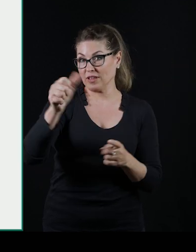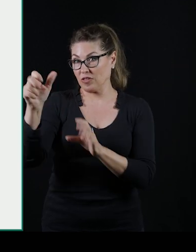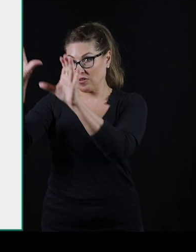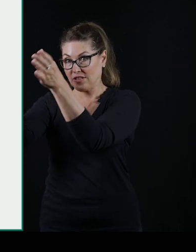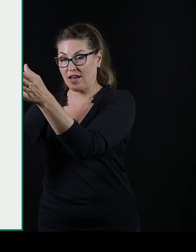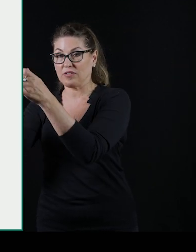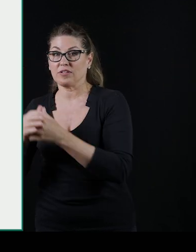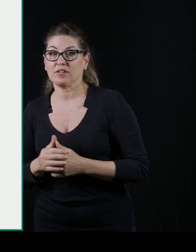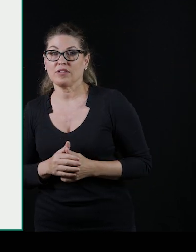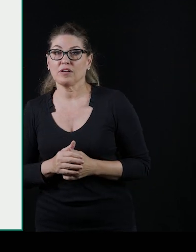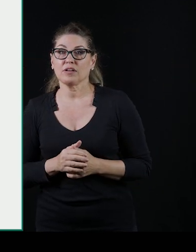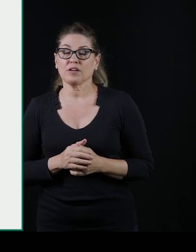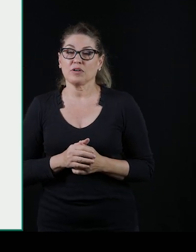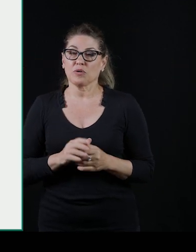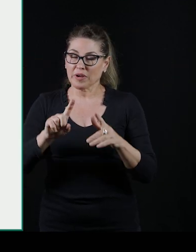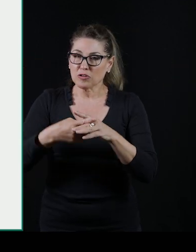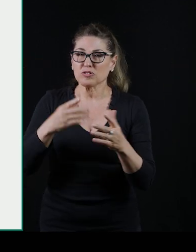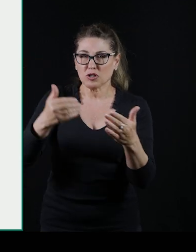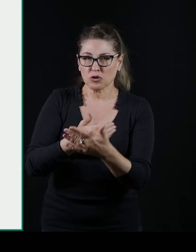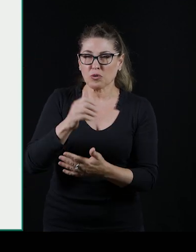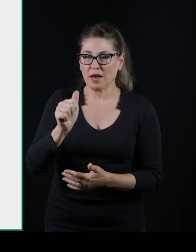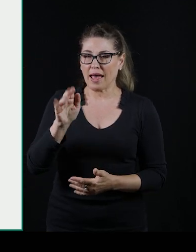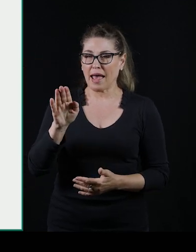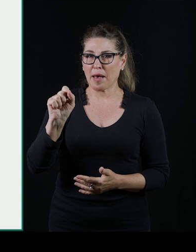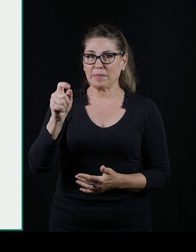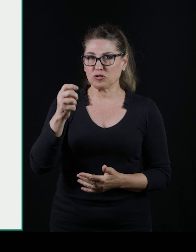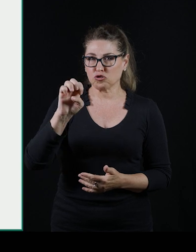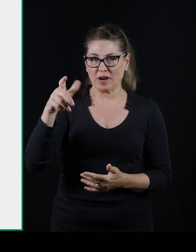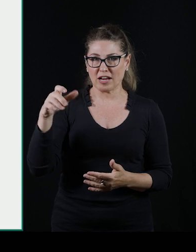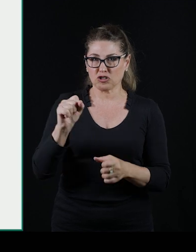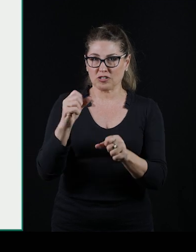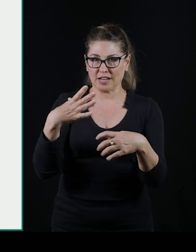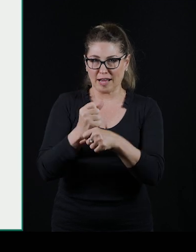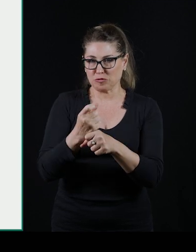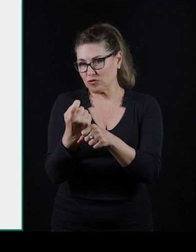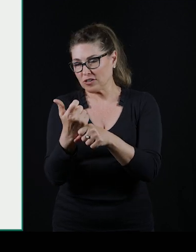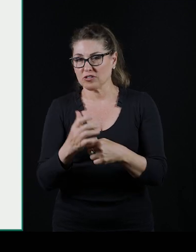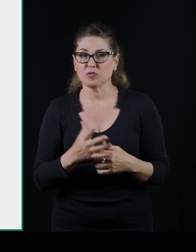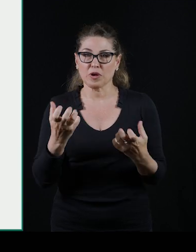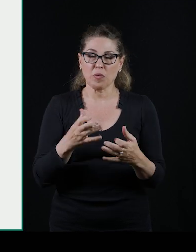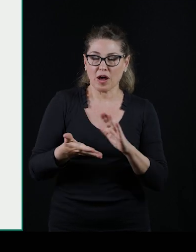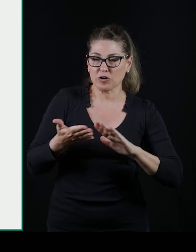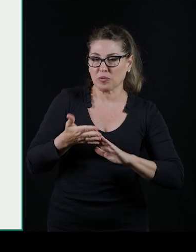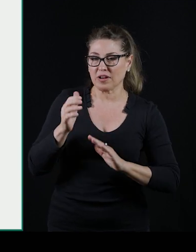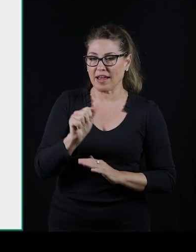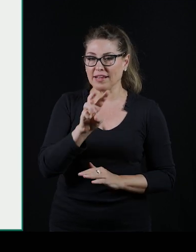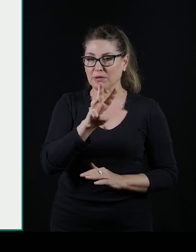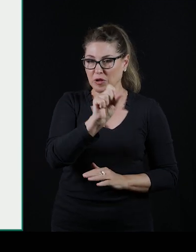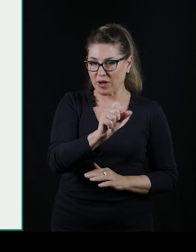So, we introduced a new abstraction. We wanted to be able to run on either the AWS cloud